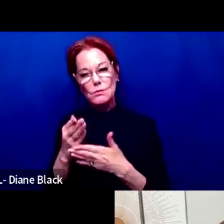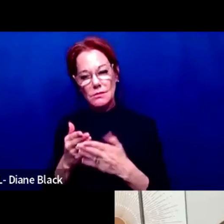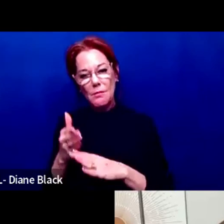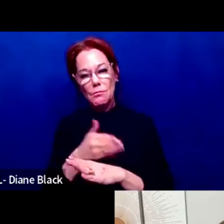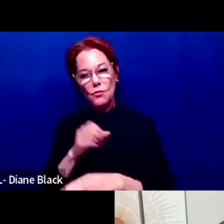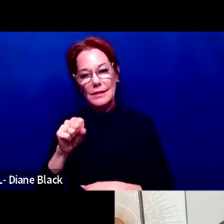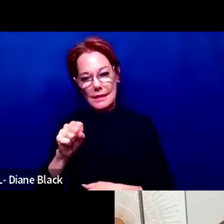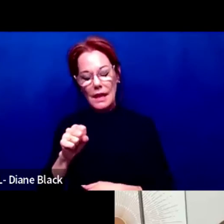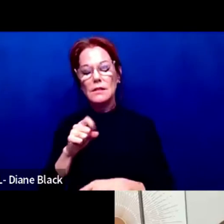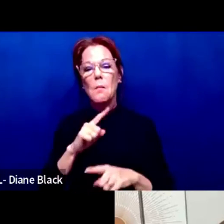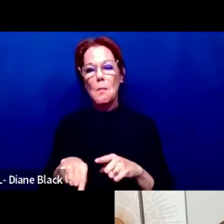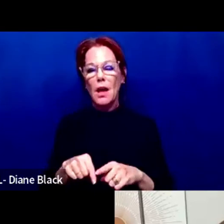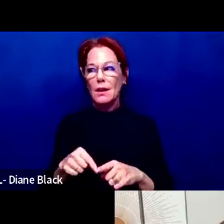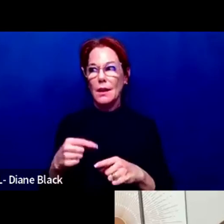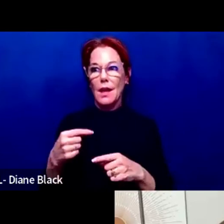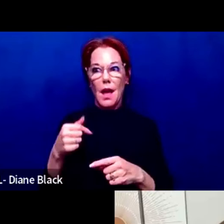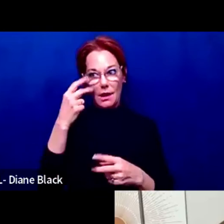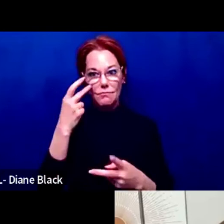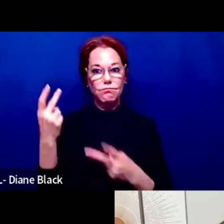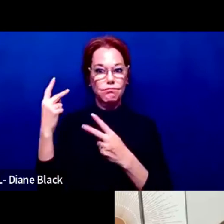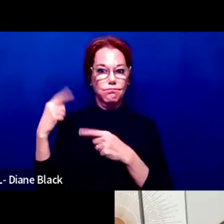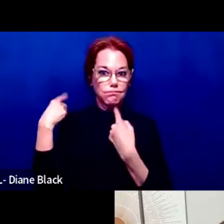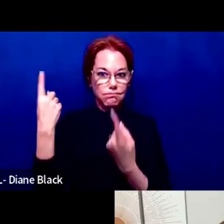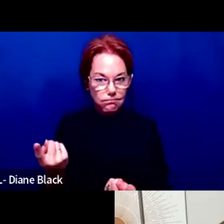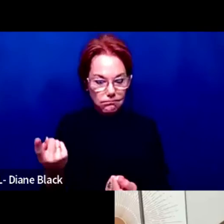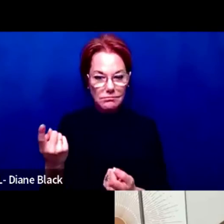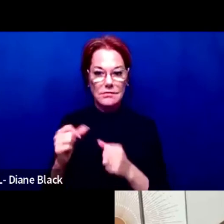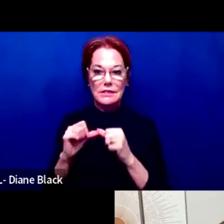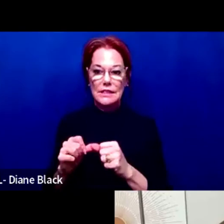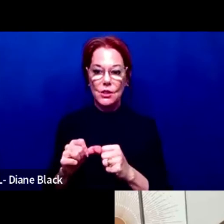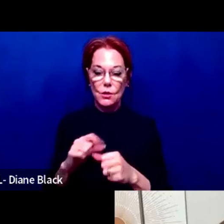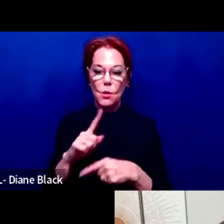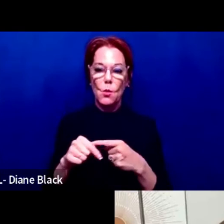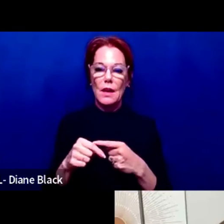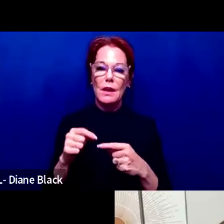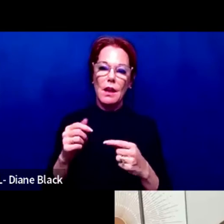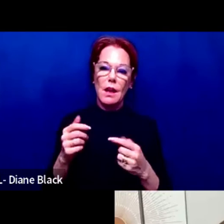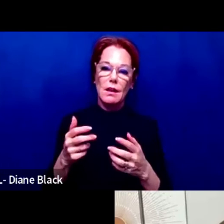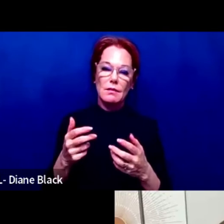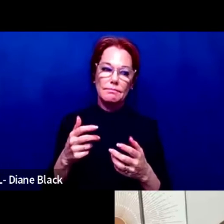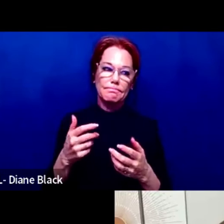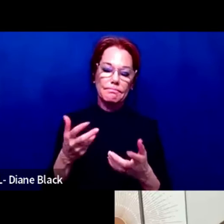door, when I'm collaborating with my colleagues around trying to figure out, you know, how to